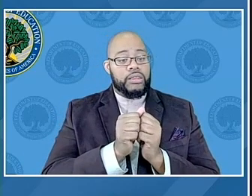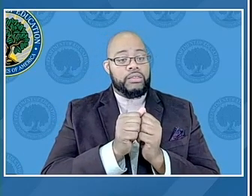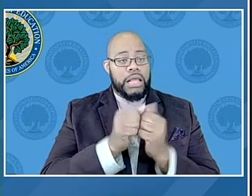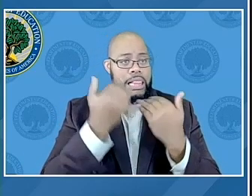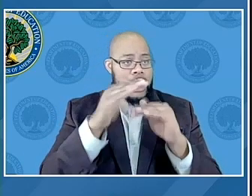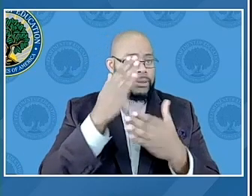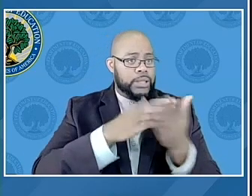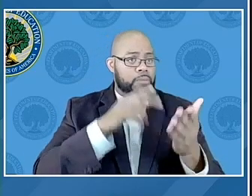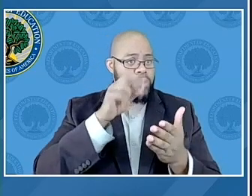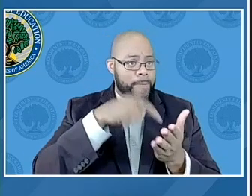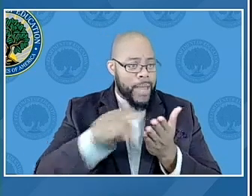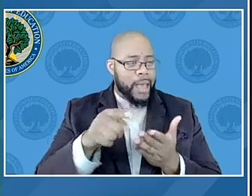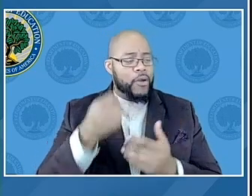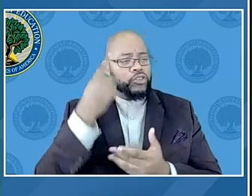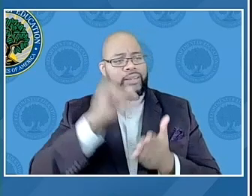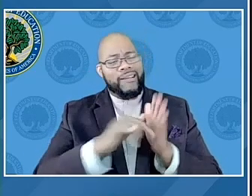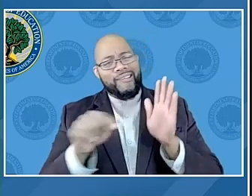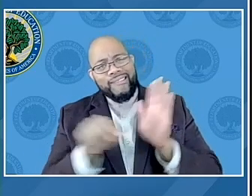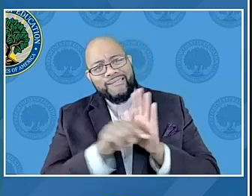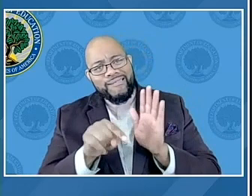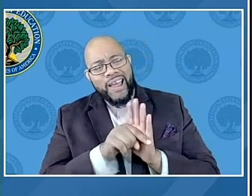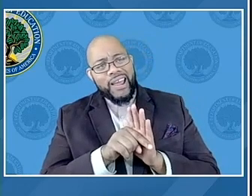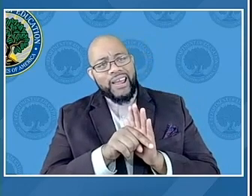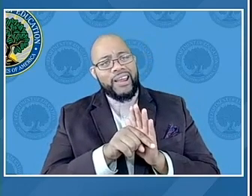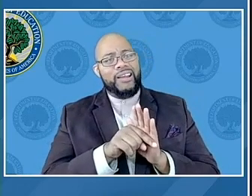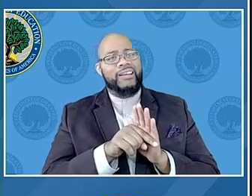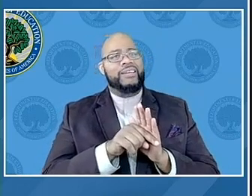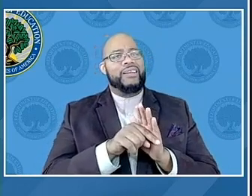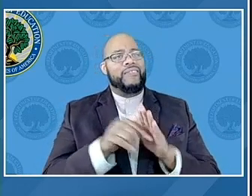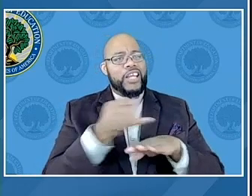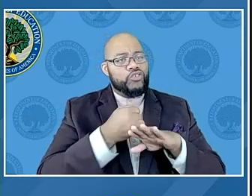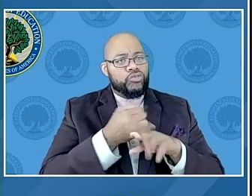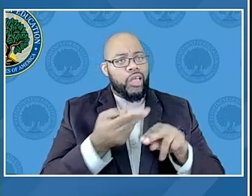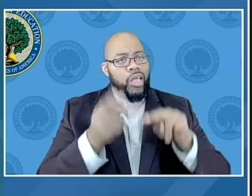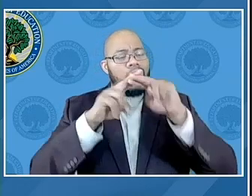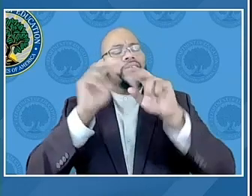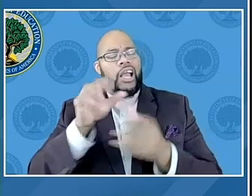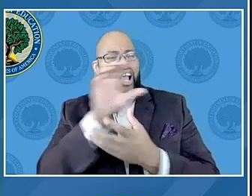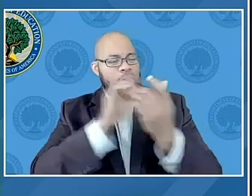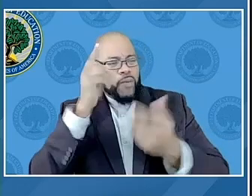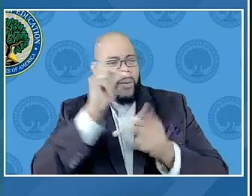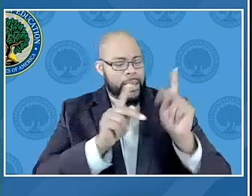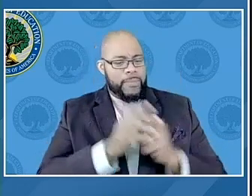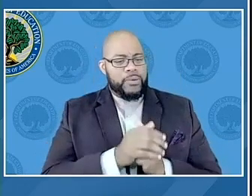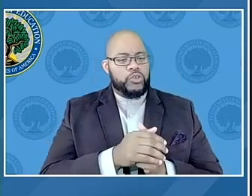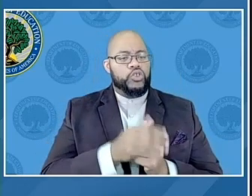negative amortization, that can be very confusing for people. So some good points about how we can make